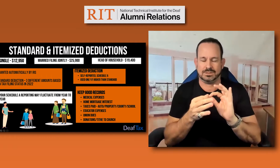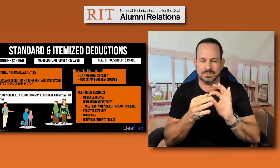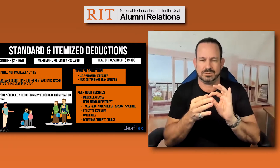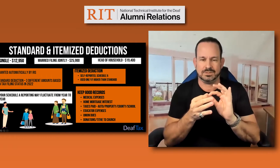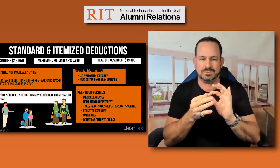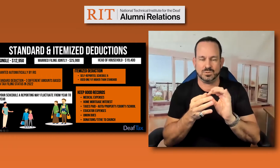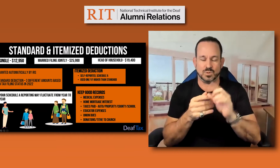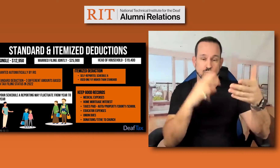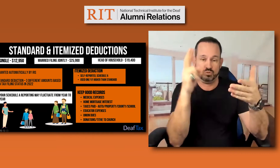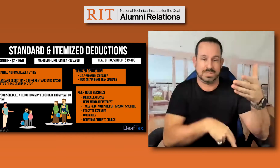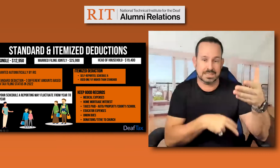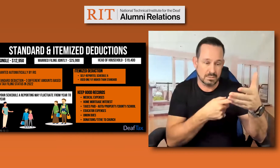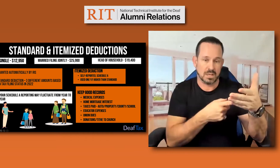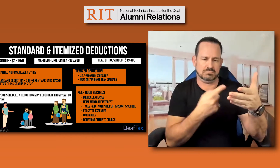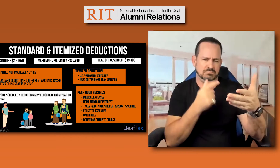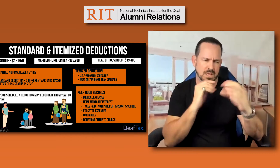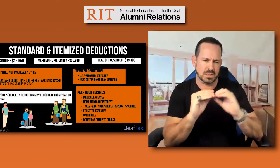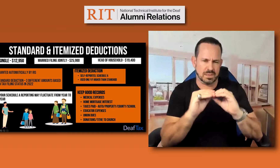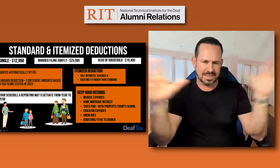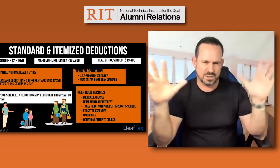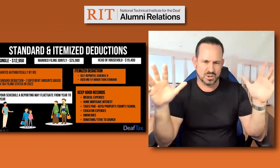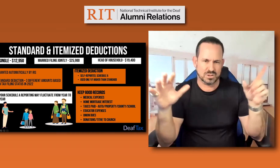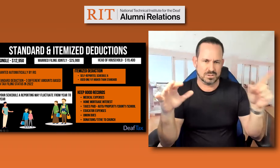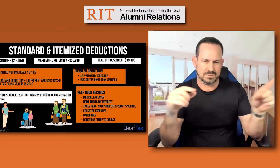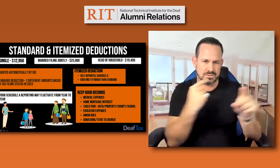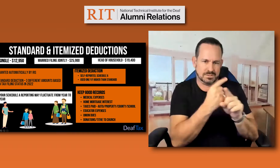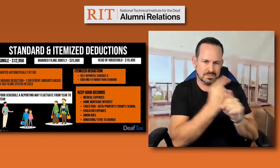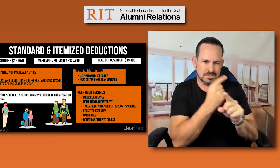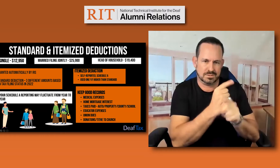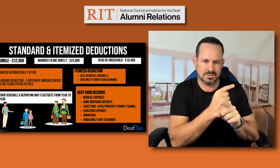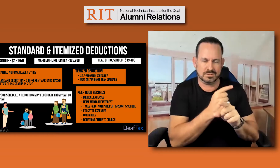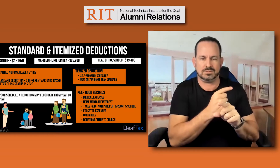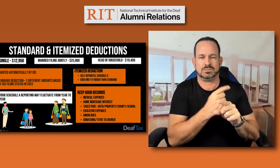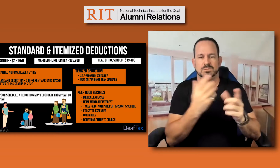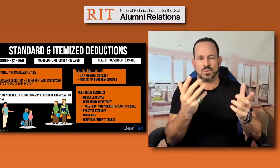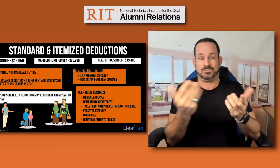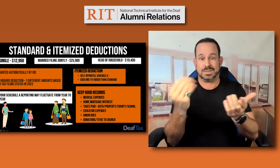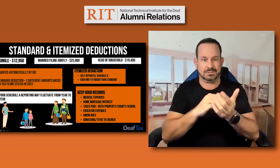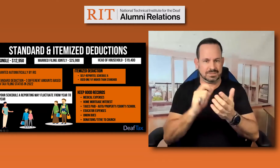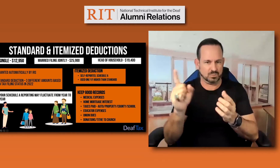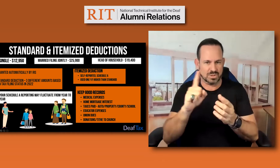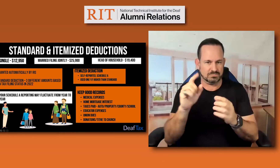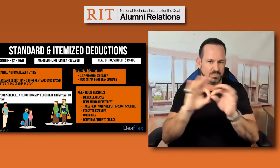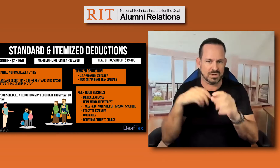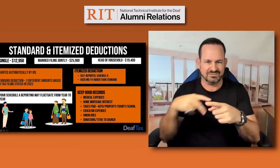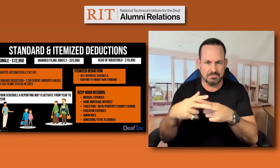The IRS website has a lot of resources that really explain what all of these are.